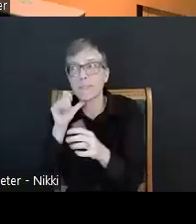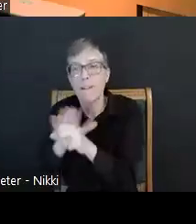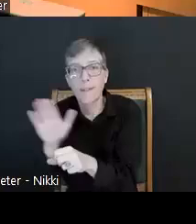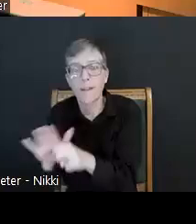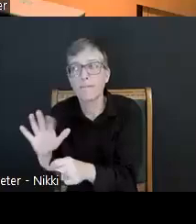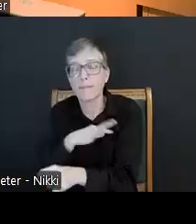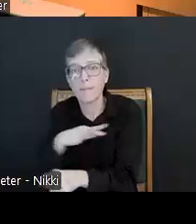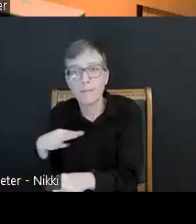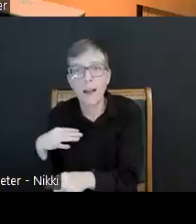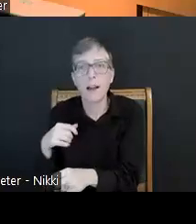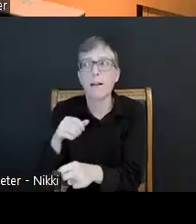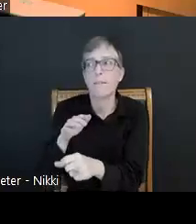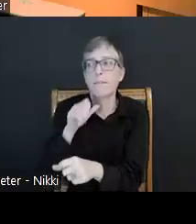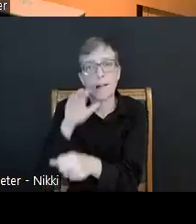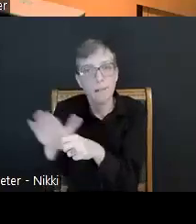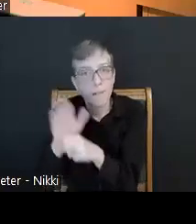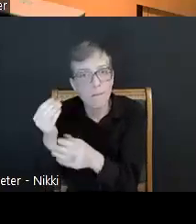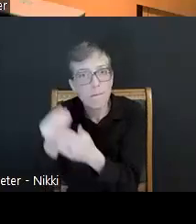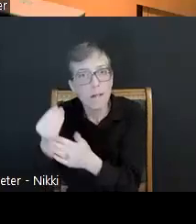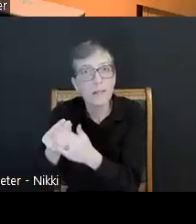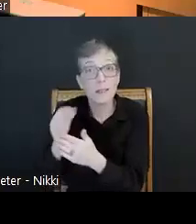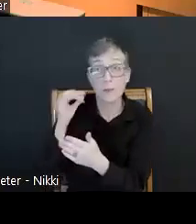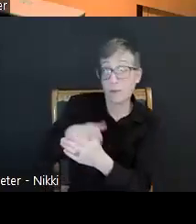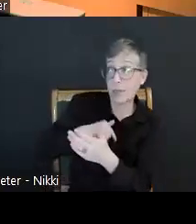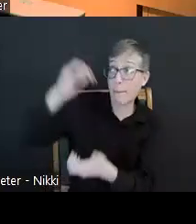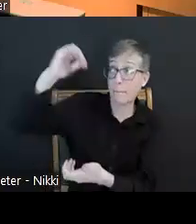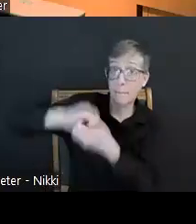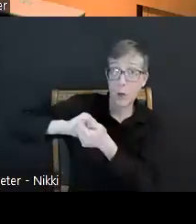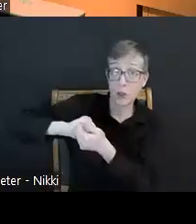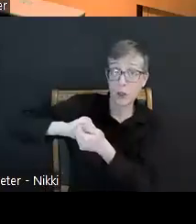places and have Partnerships with those places and sometimes it can be challenging to connect